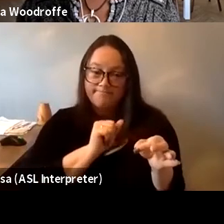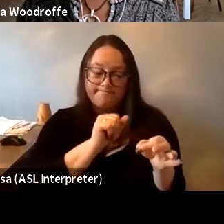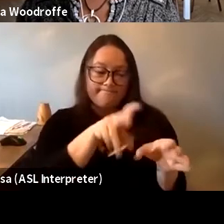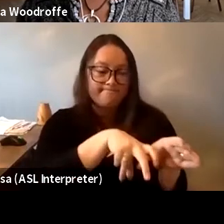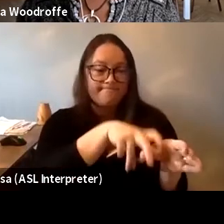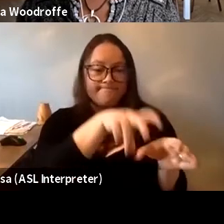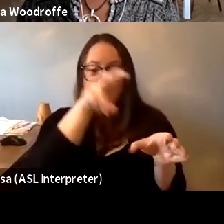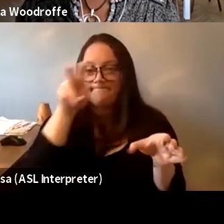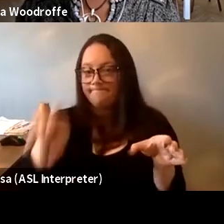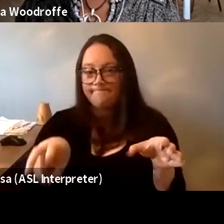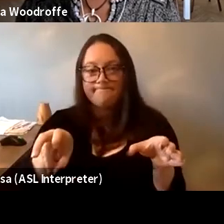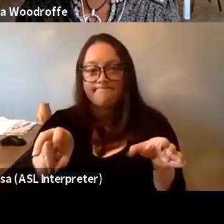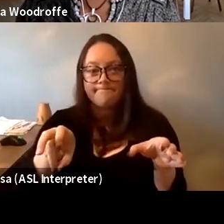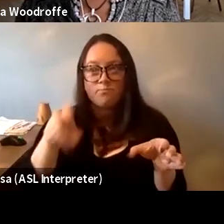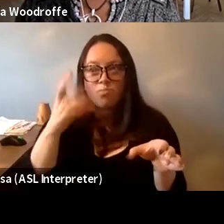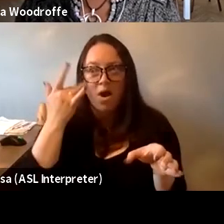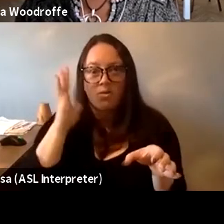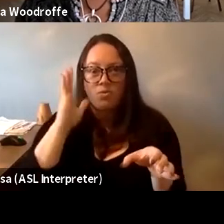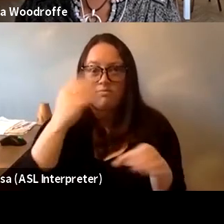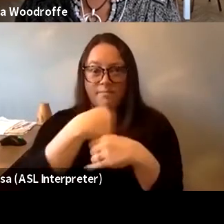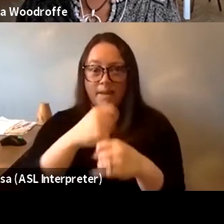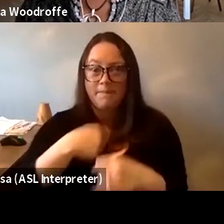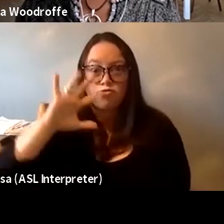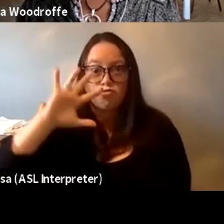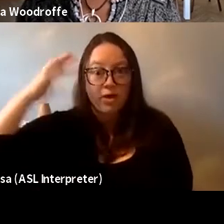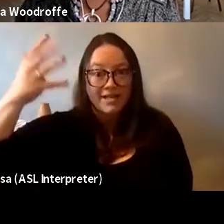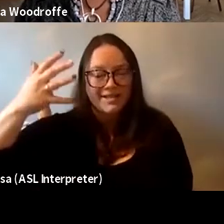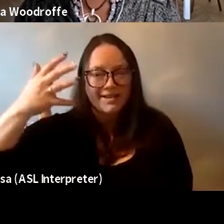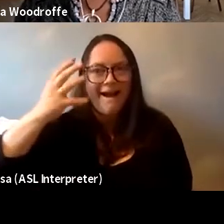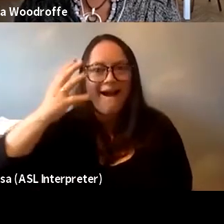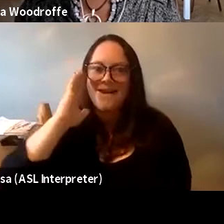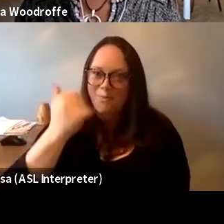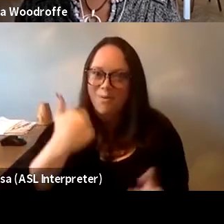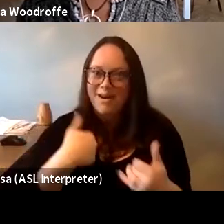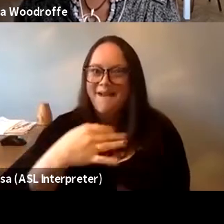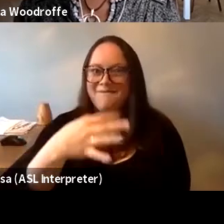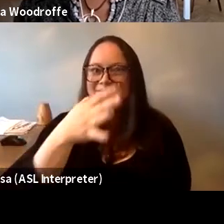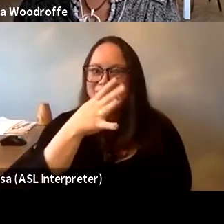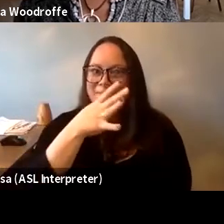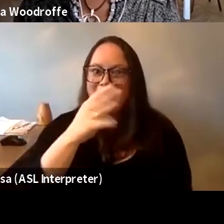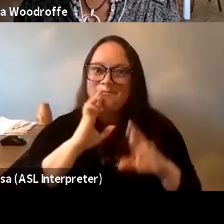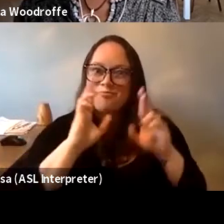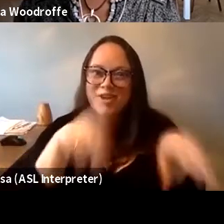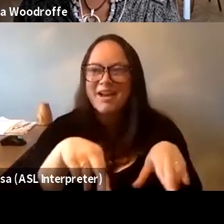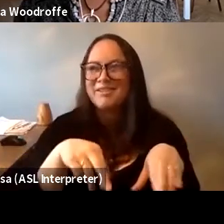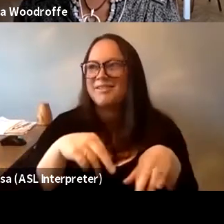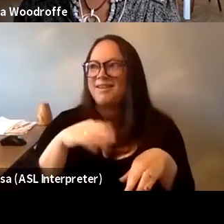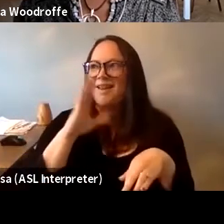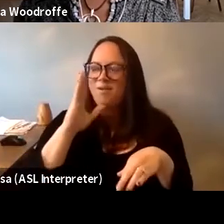crazy and have a mom reaction or say something that is,